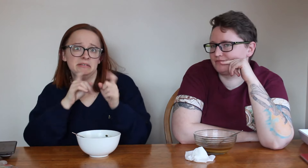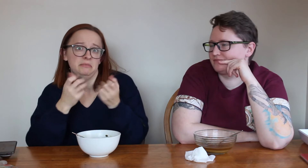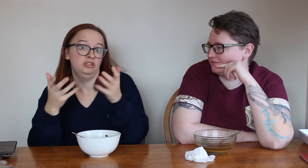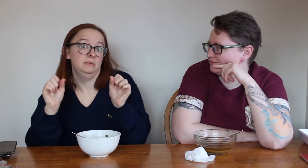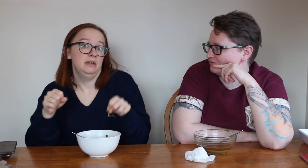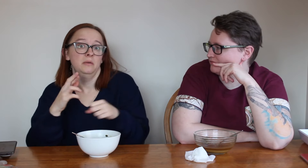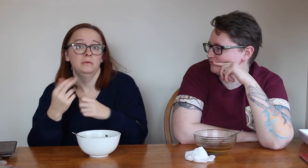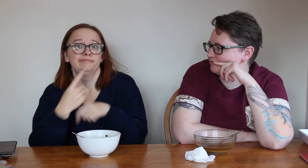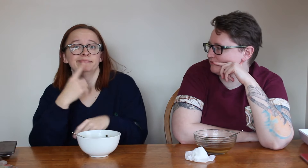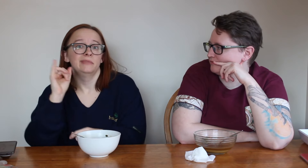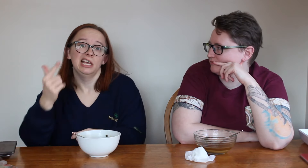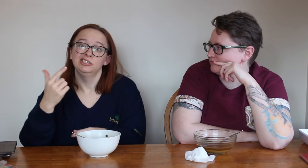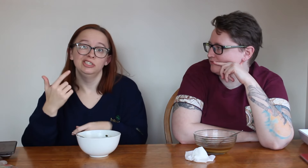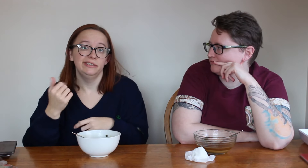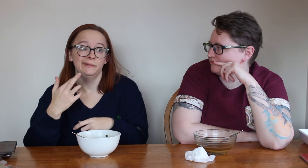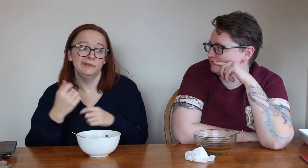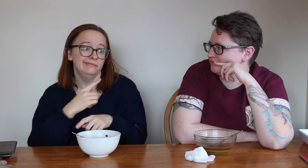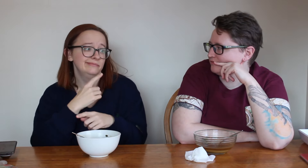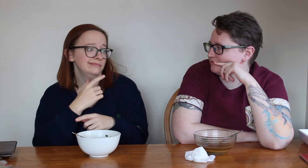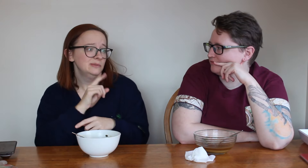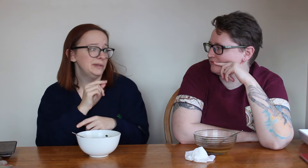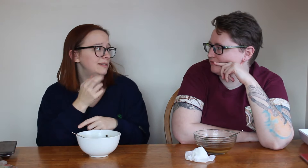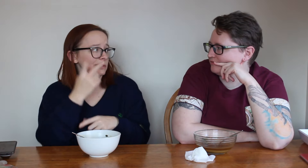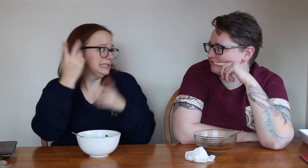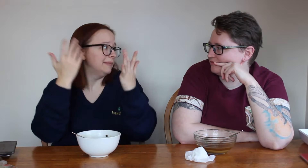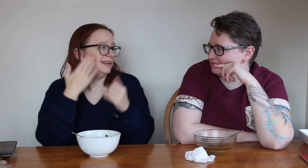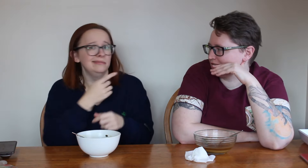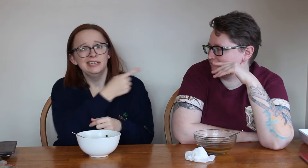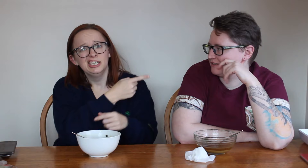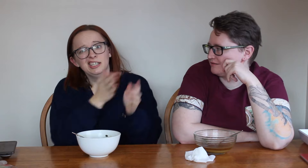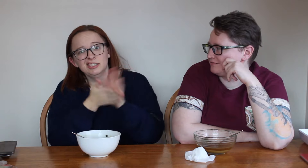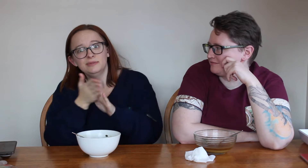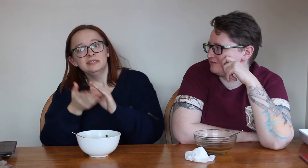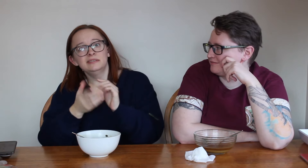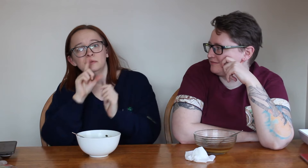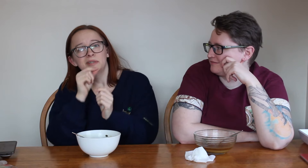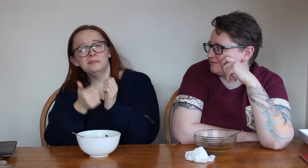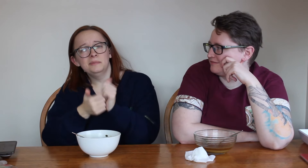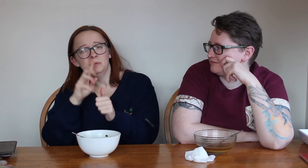Okay. Well I think that is all for the questions for today, I know we didn't do a ton but maybe we can answer some more